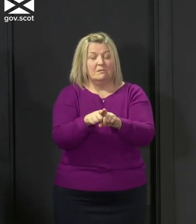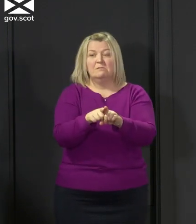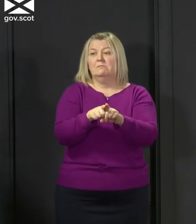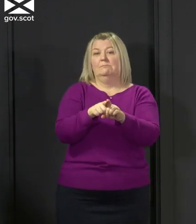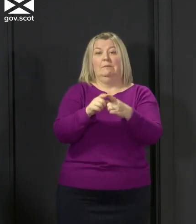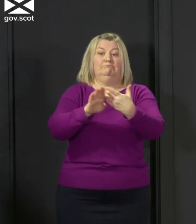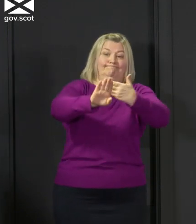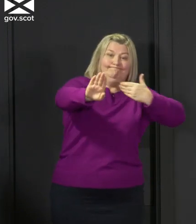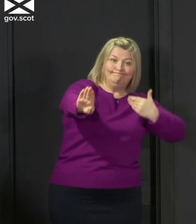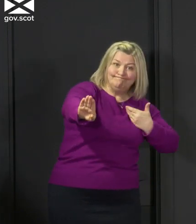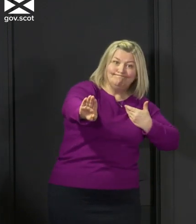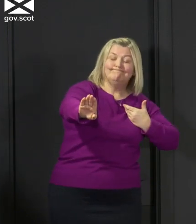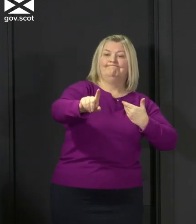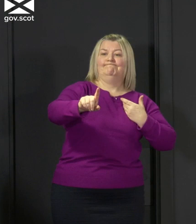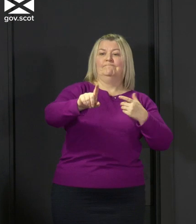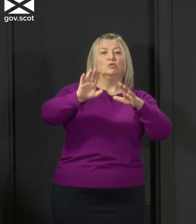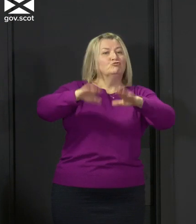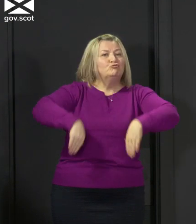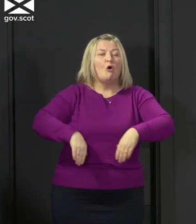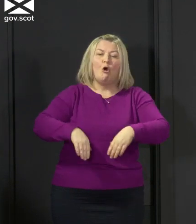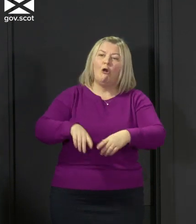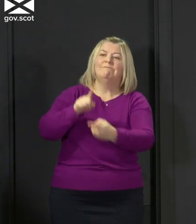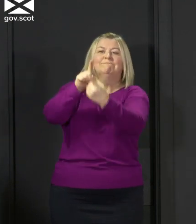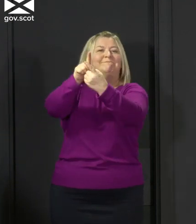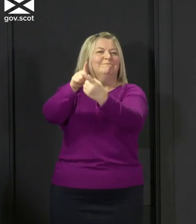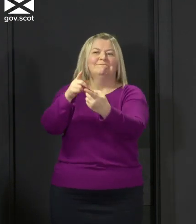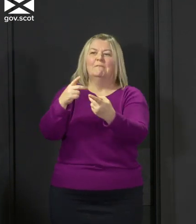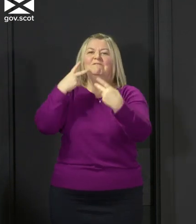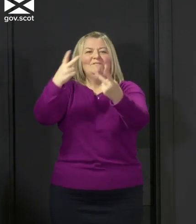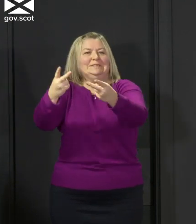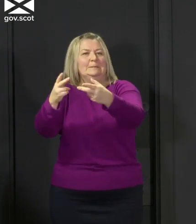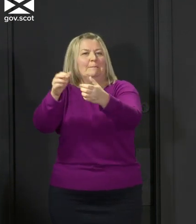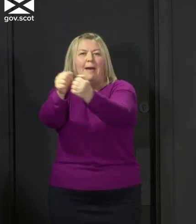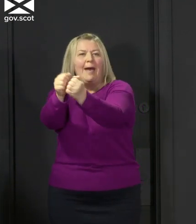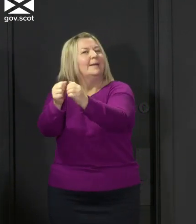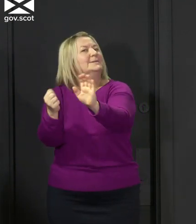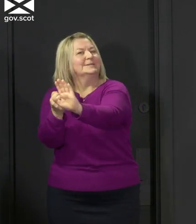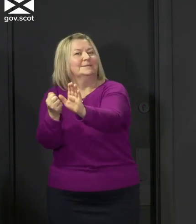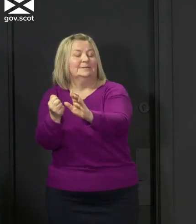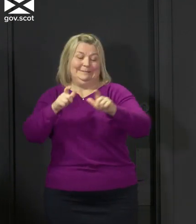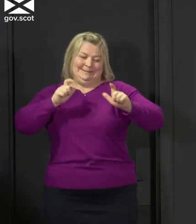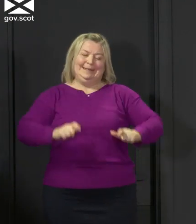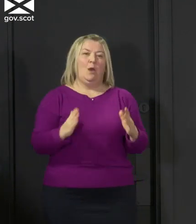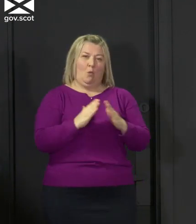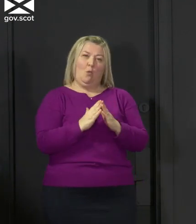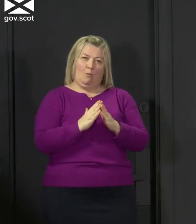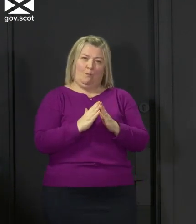households, and about staying at home except for essential purposes, will help to determine